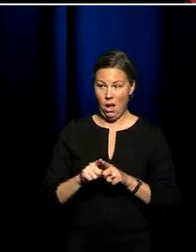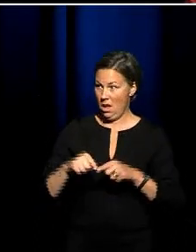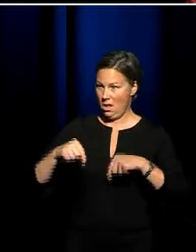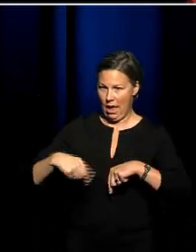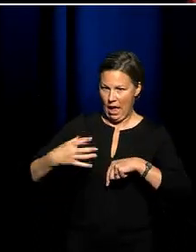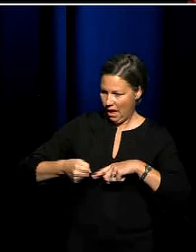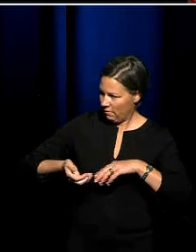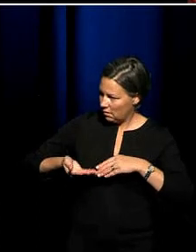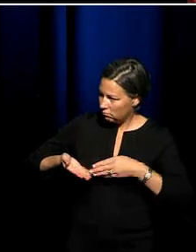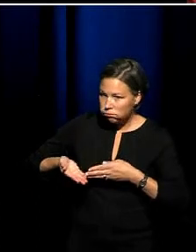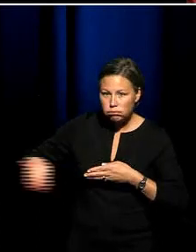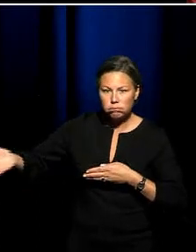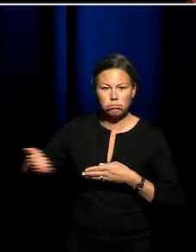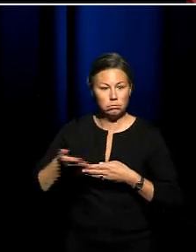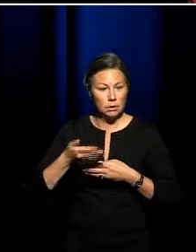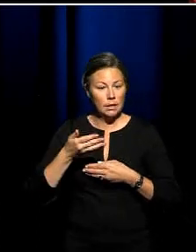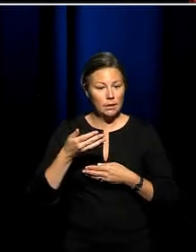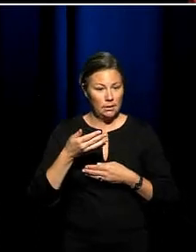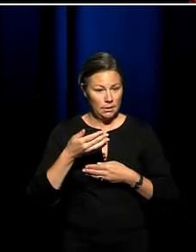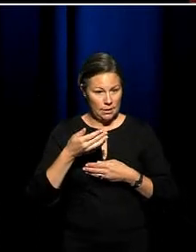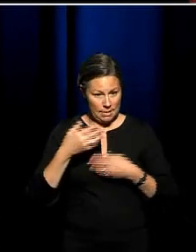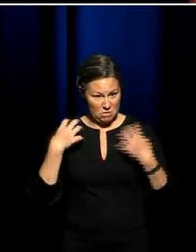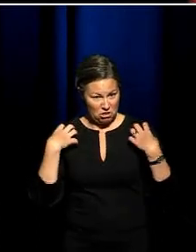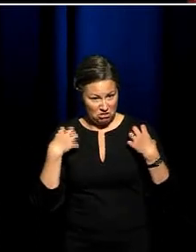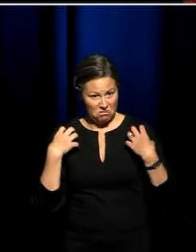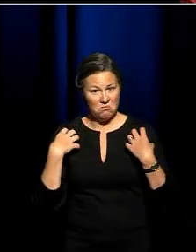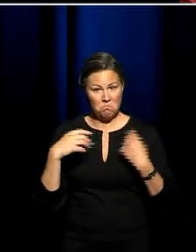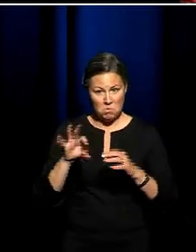Commission, it's natural to assume that the Commission is all ready to start its